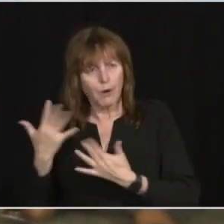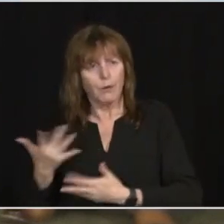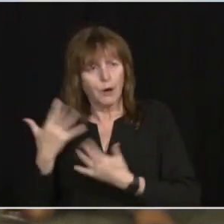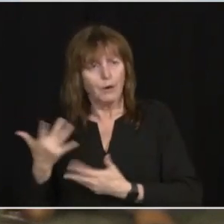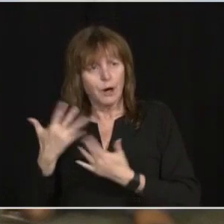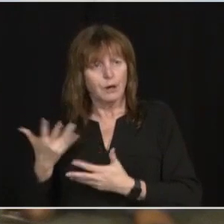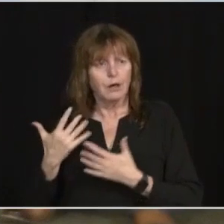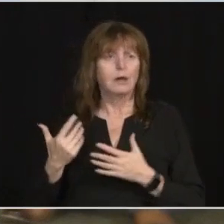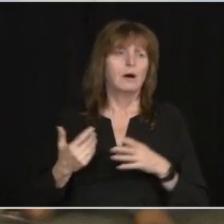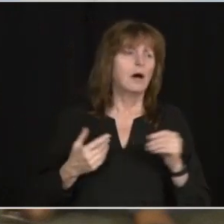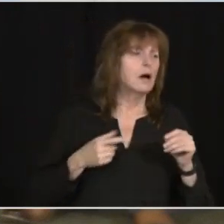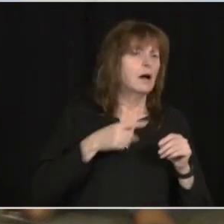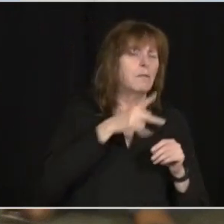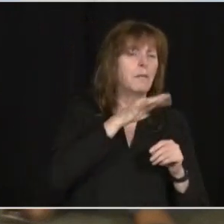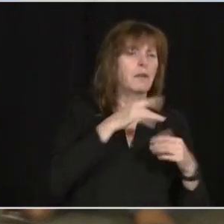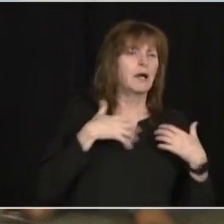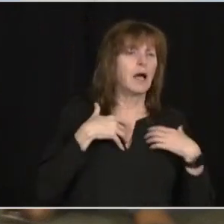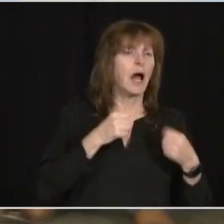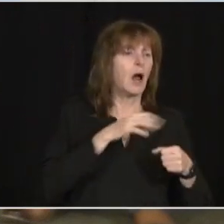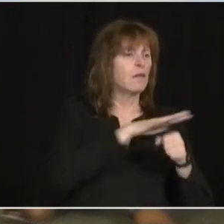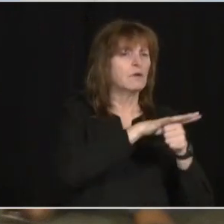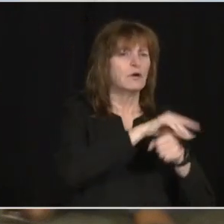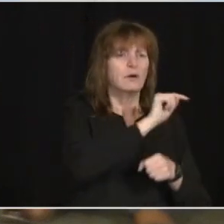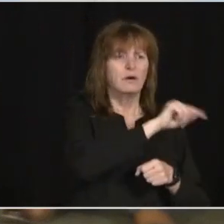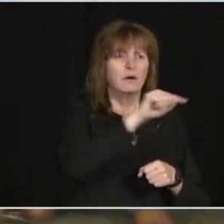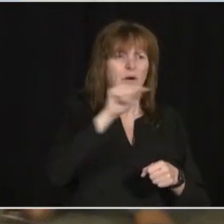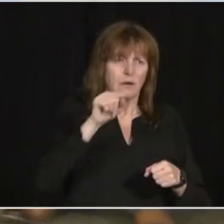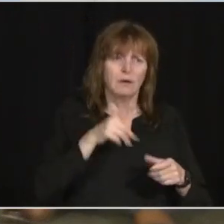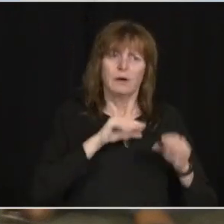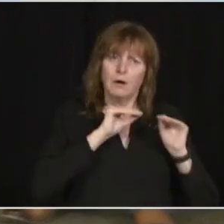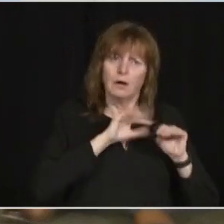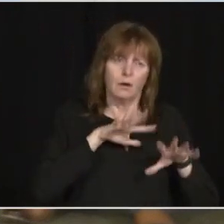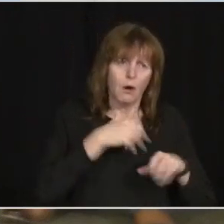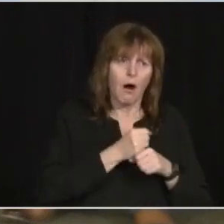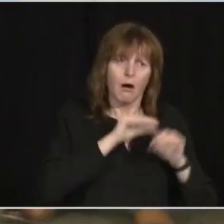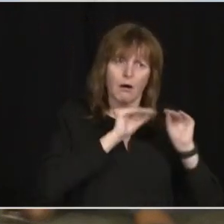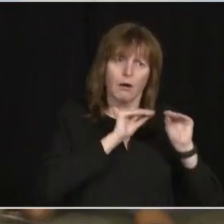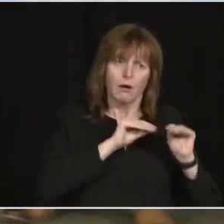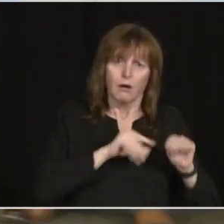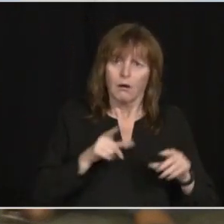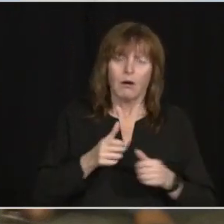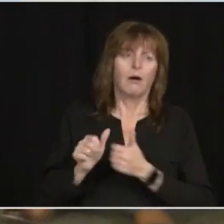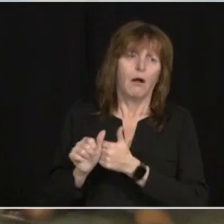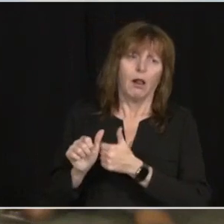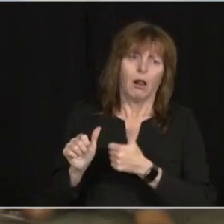their data, and the results are much later than they should be. Is the province